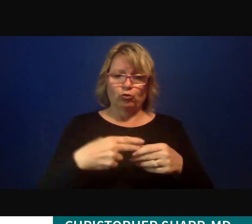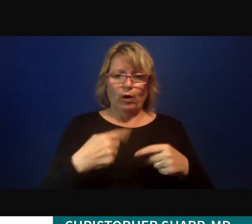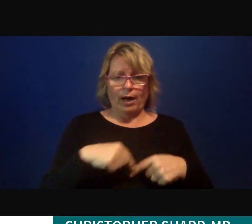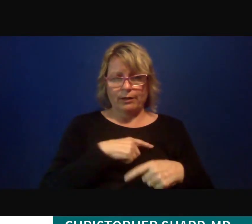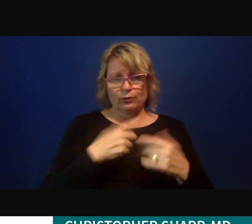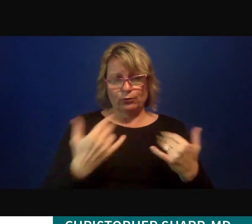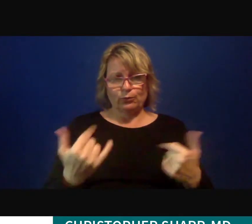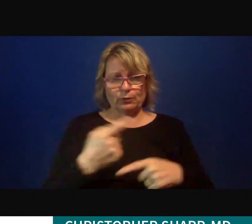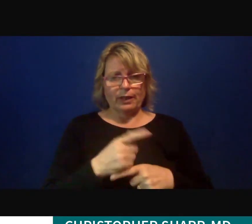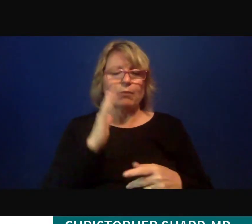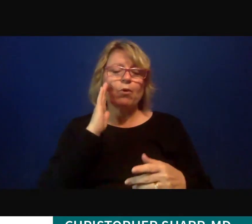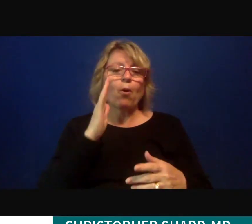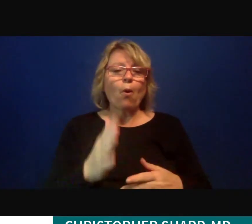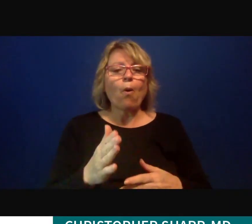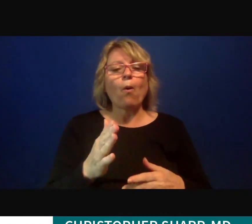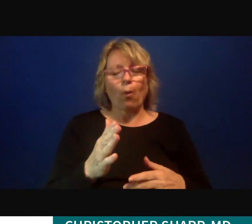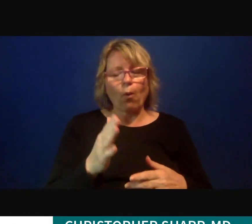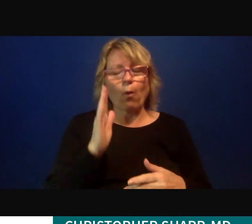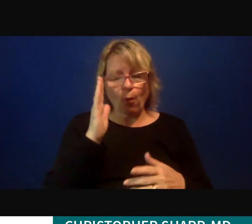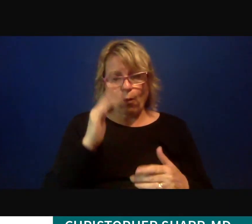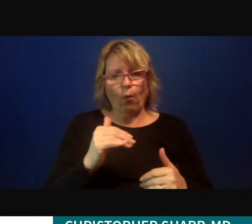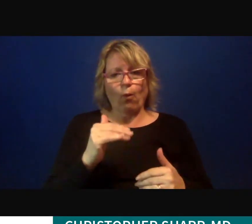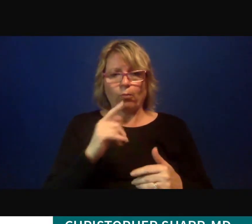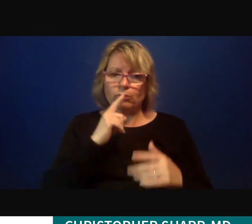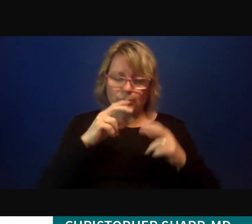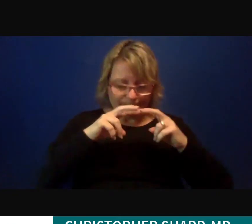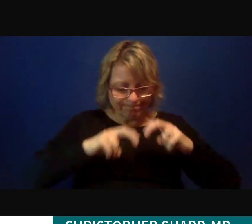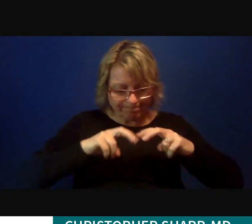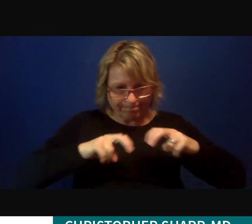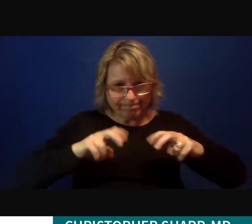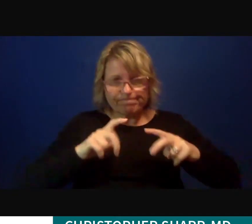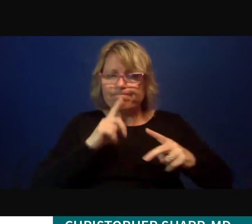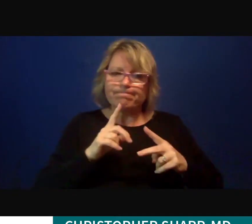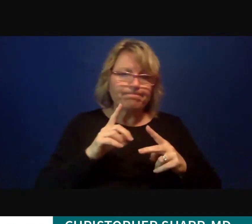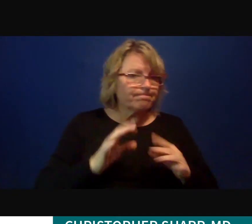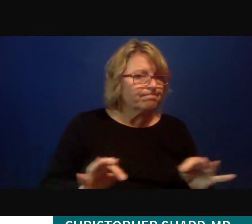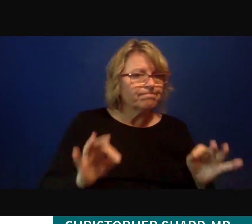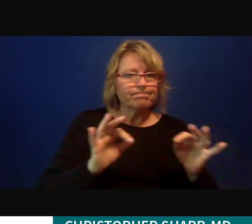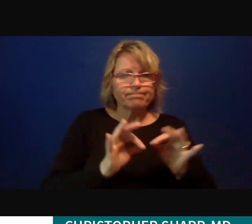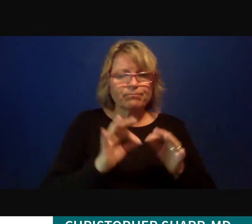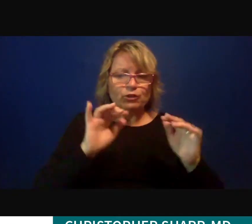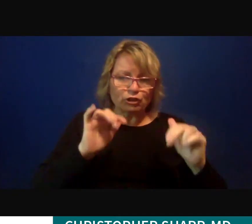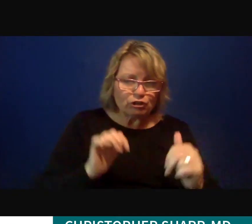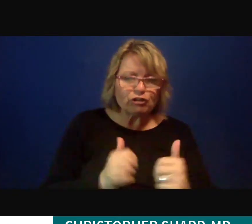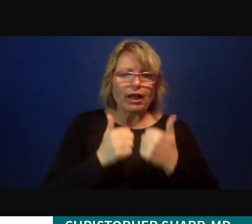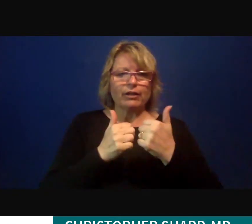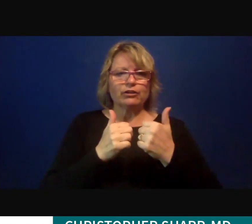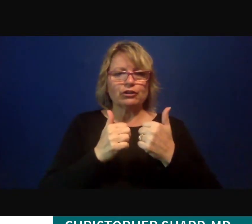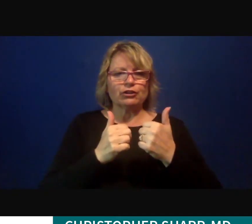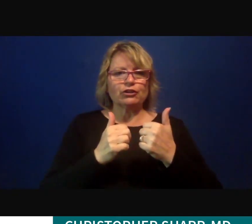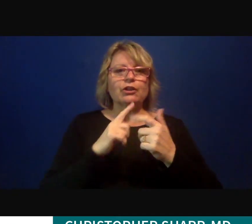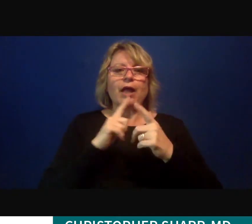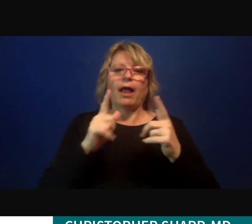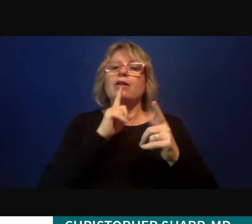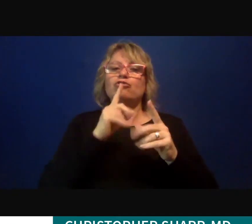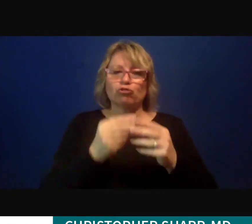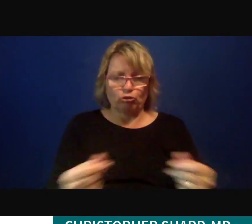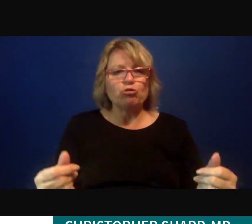really dig into the imperatives, the challenges. And also the groundbreaking solutions that really